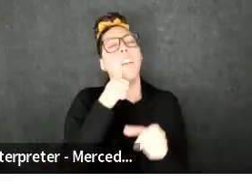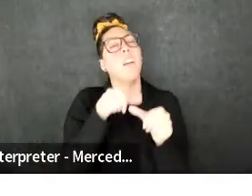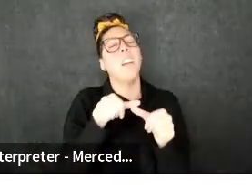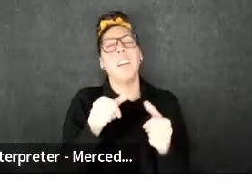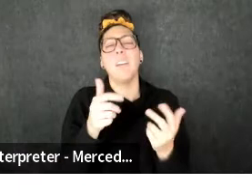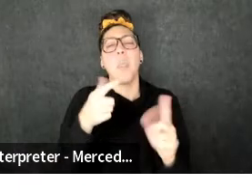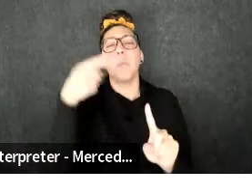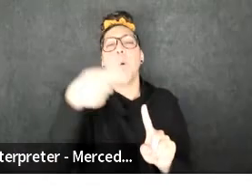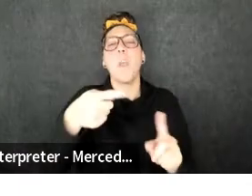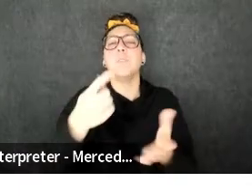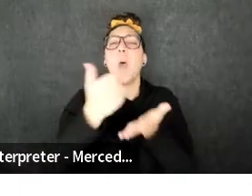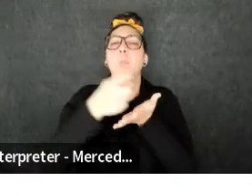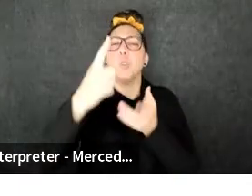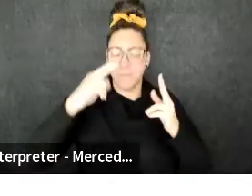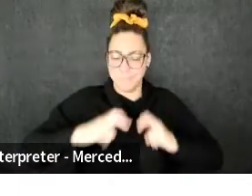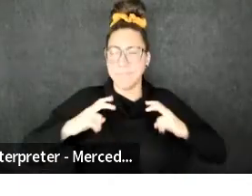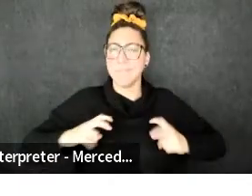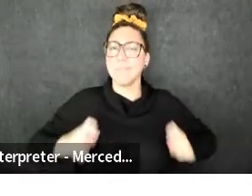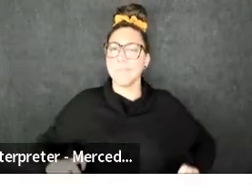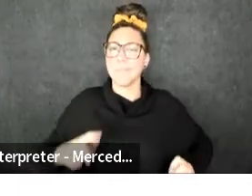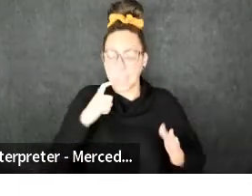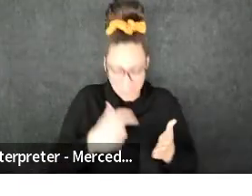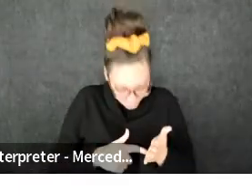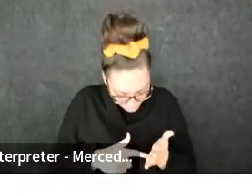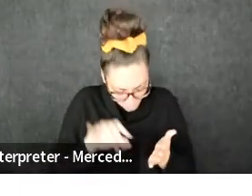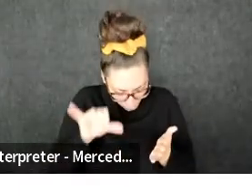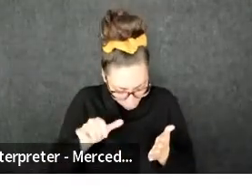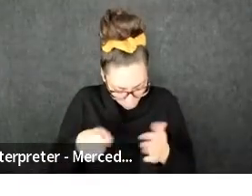recognize the areas that